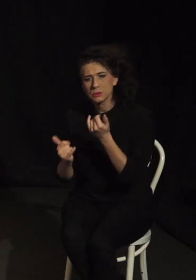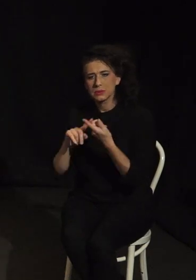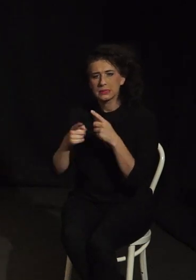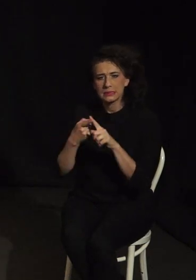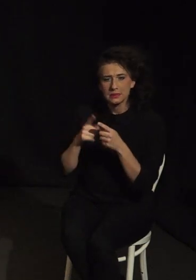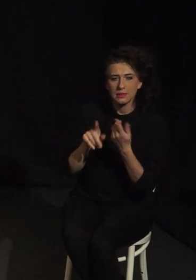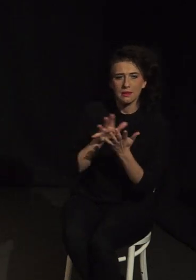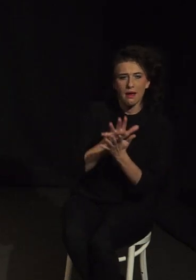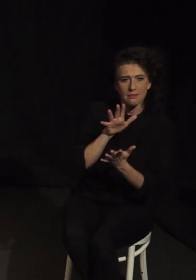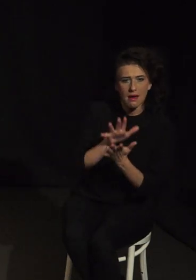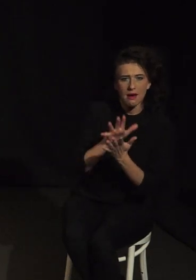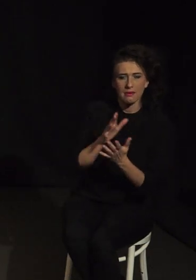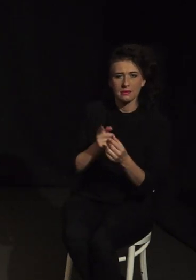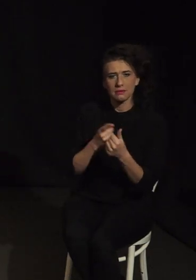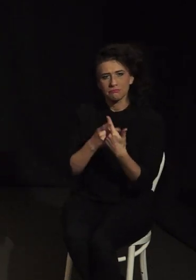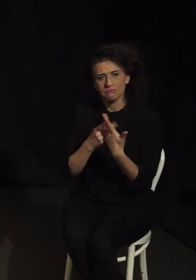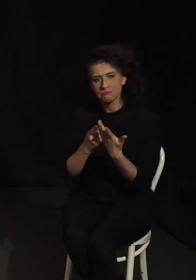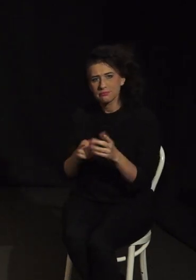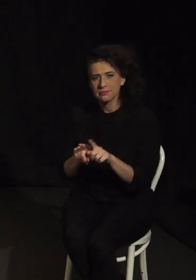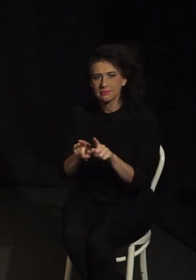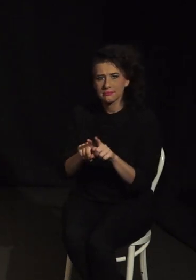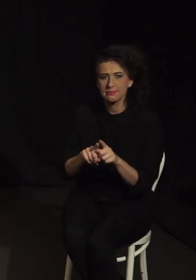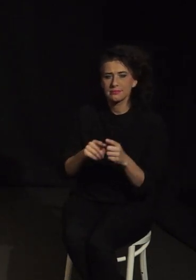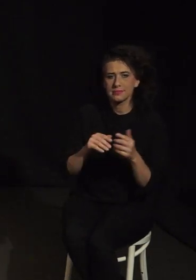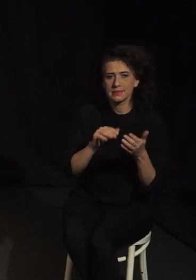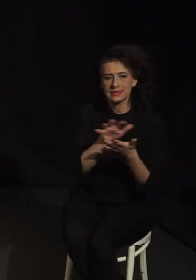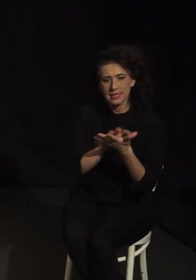because the script was modified as I understand.